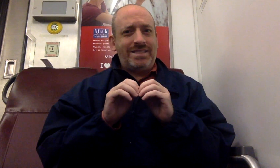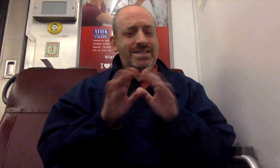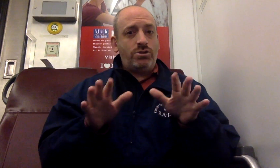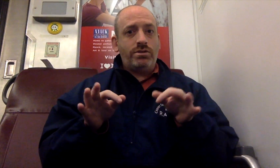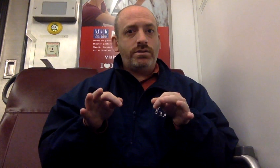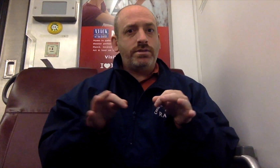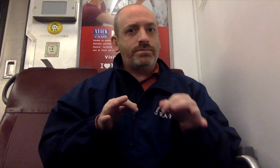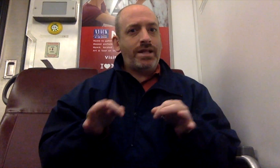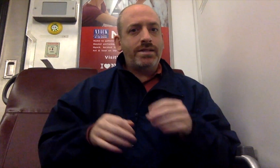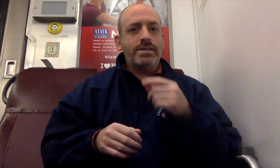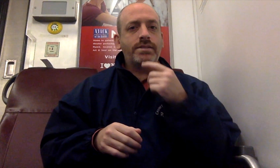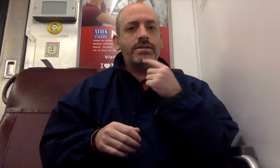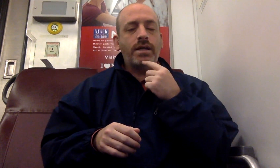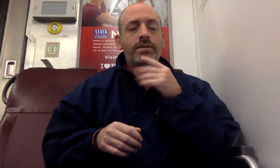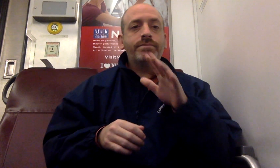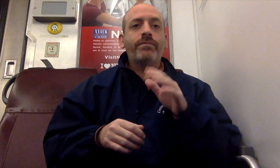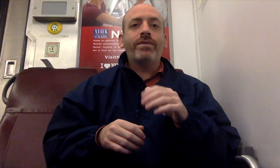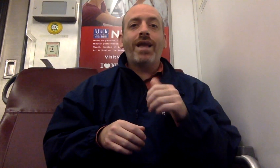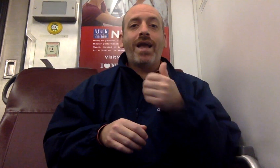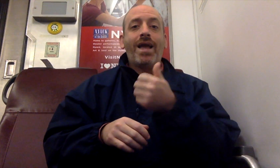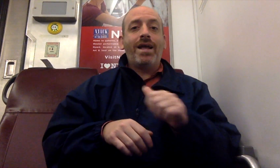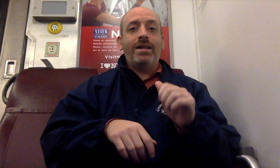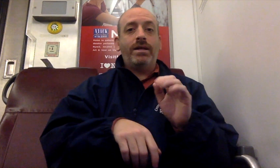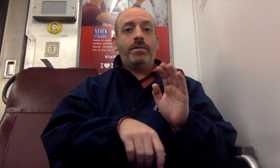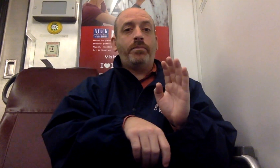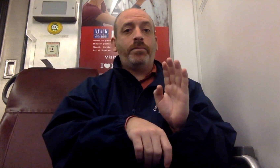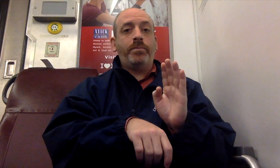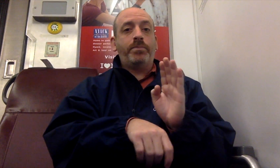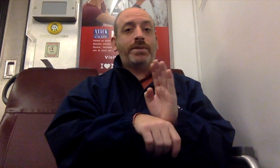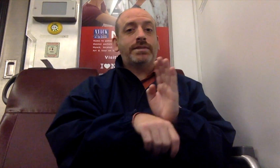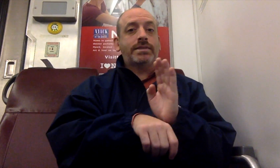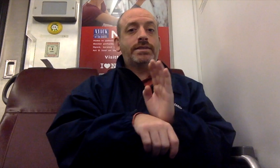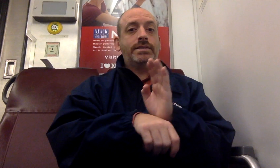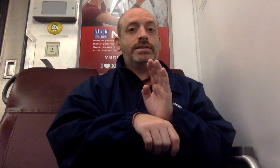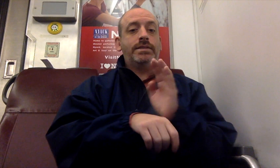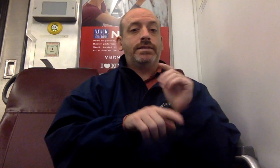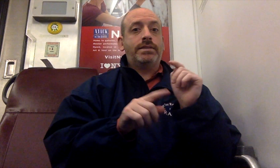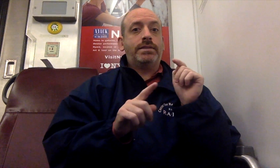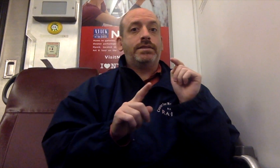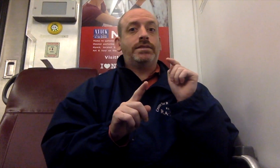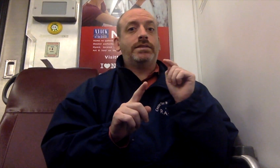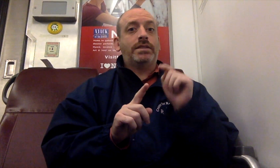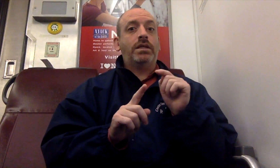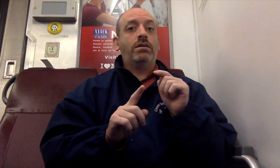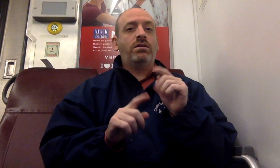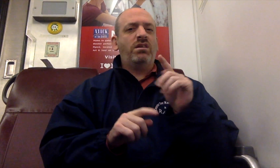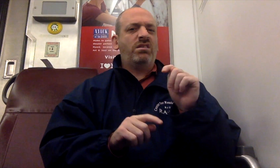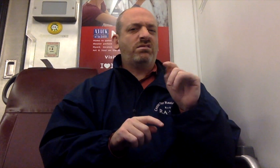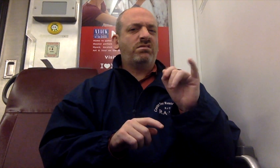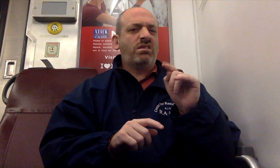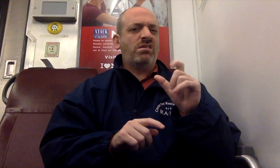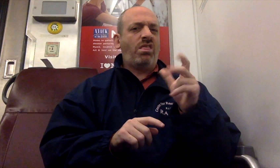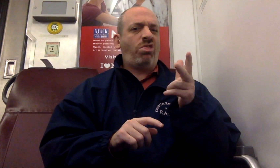The law is quite clear on any business providers (under Title III of ADA)